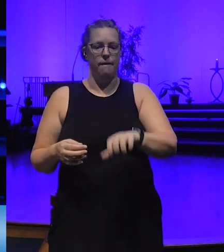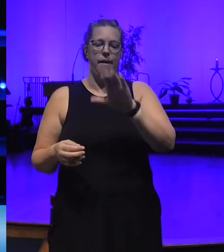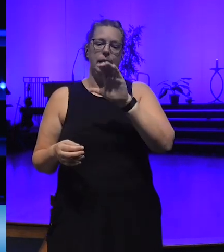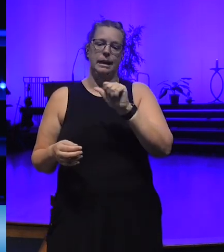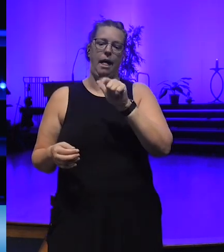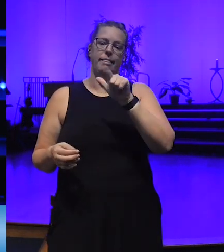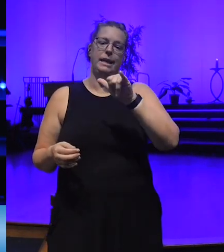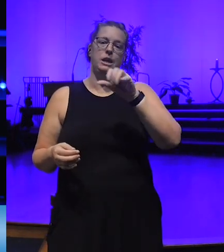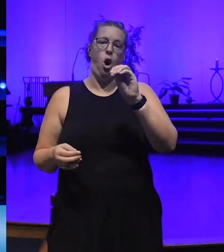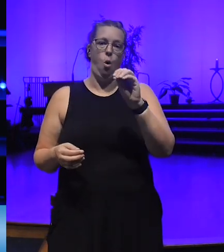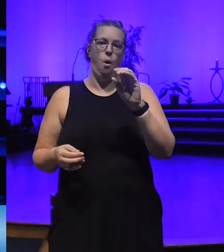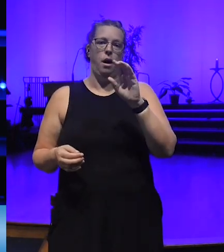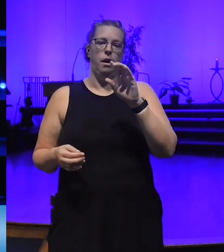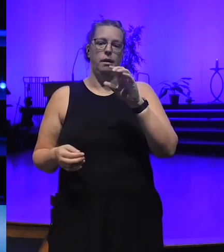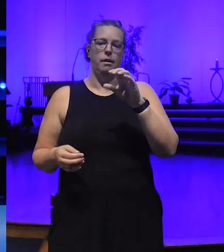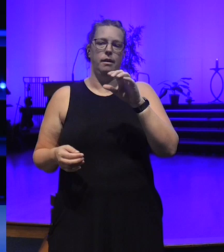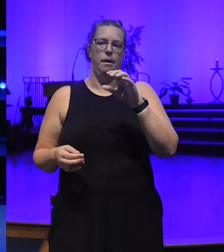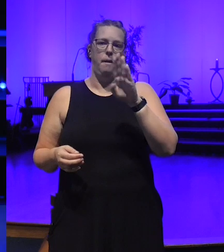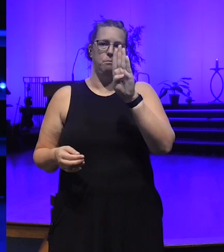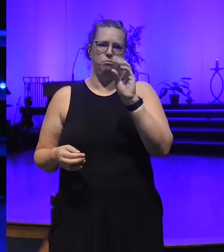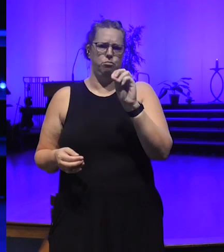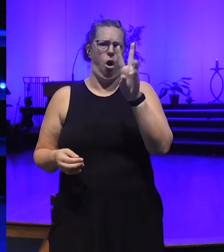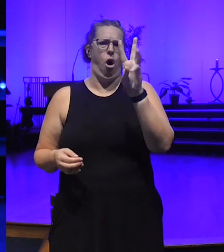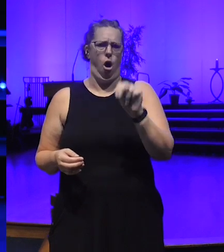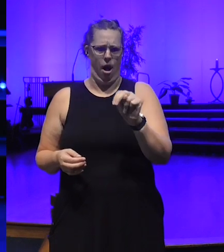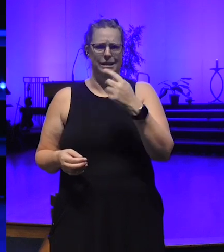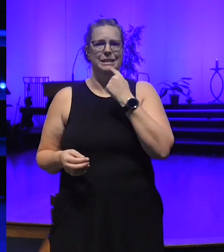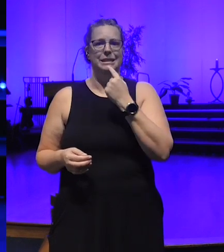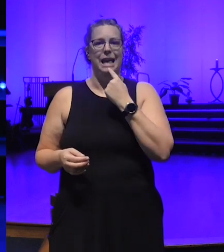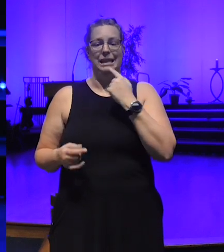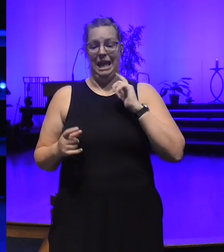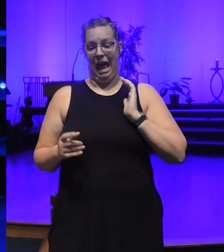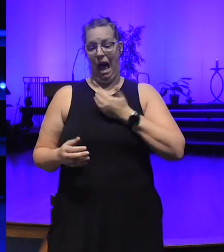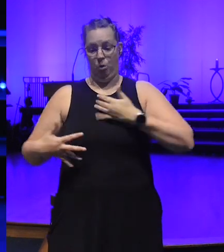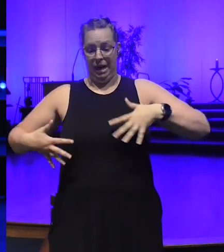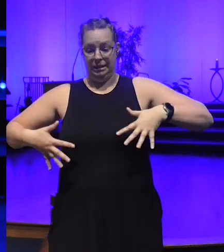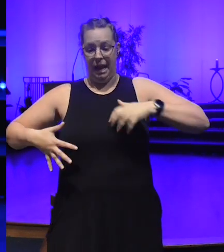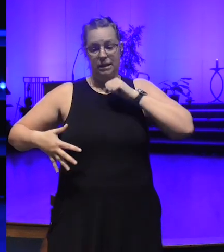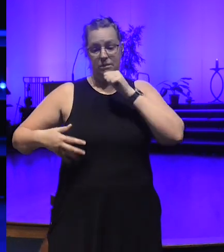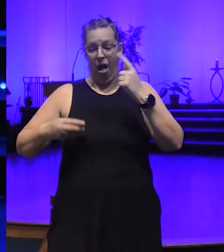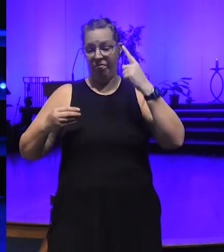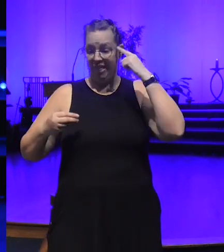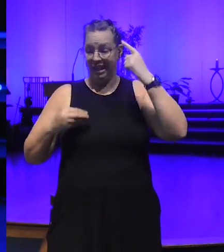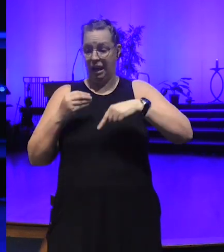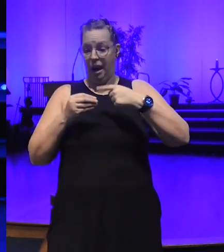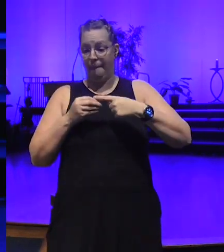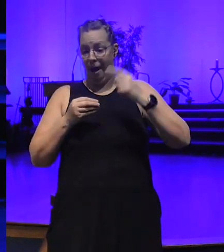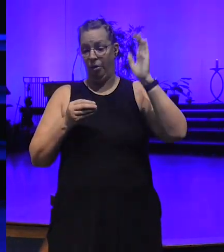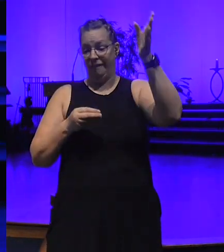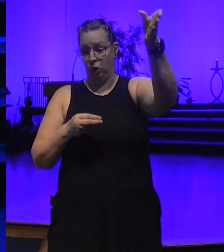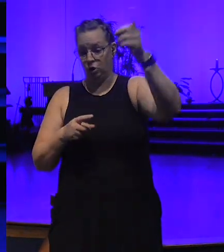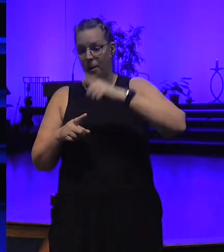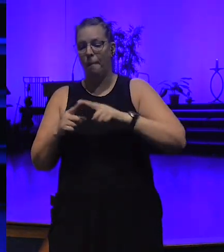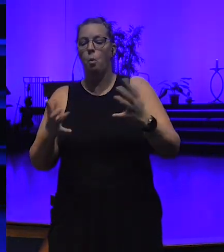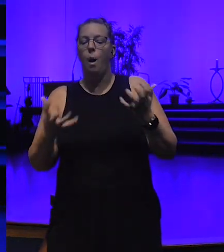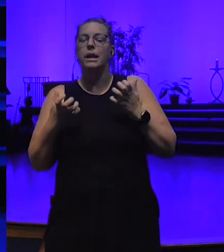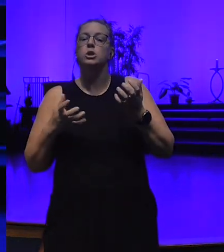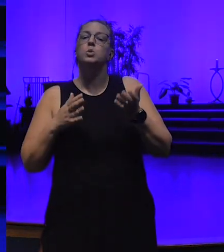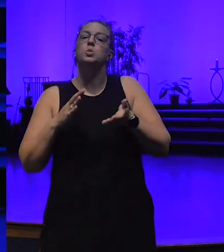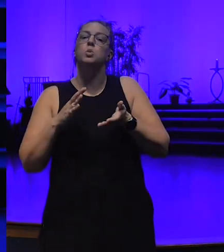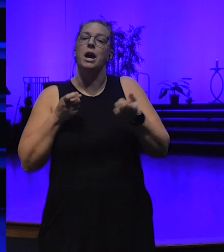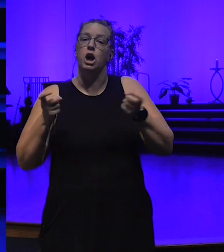our anxiety does not come from thinking about the future but from wanting to control it traffic of